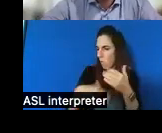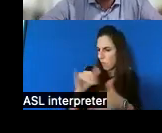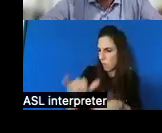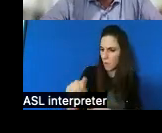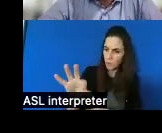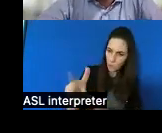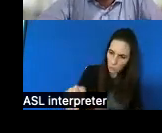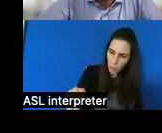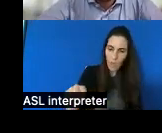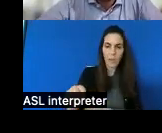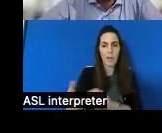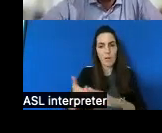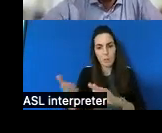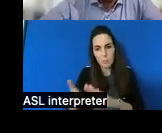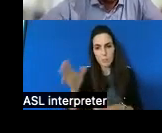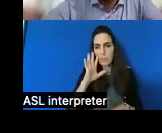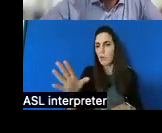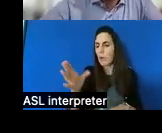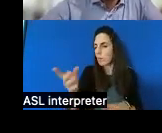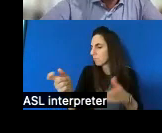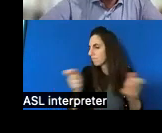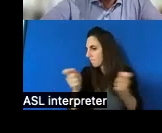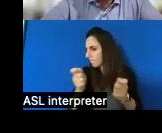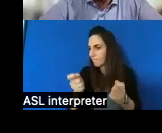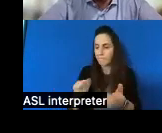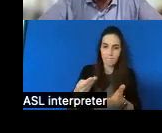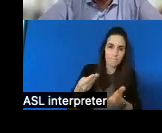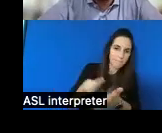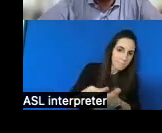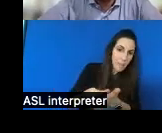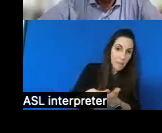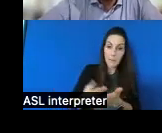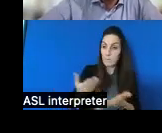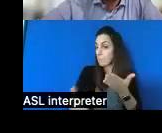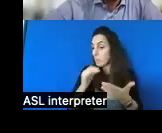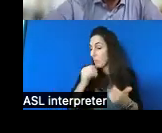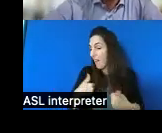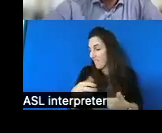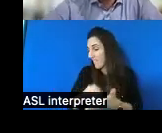funds and do all of these things maybe we won't have expensive costs there but in many cases we